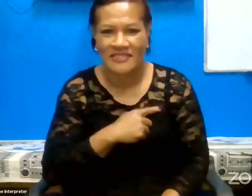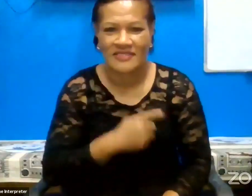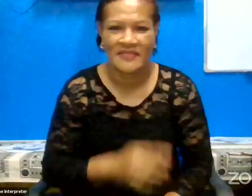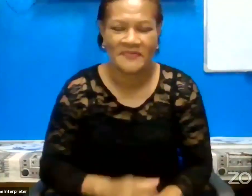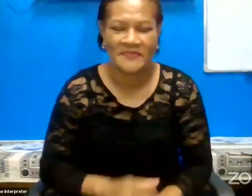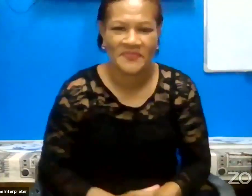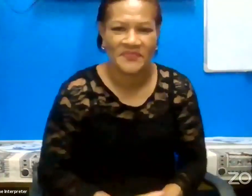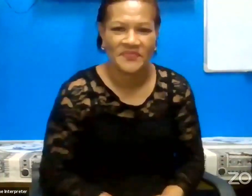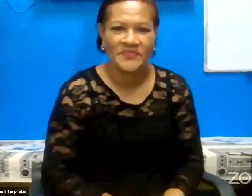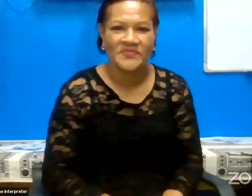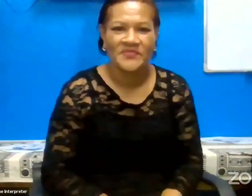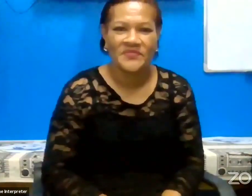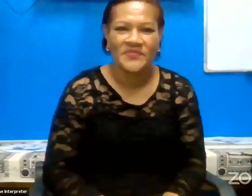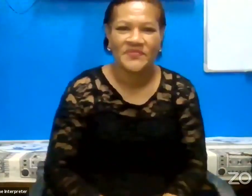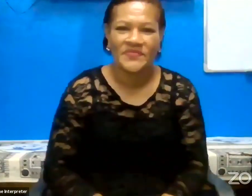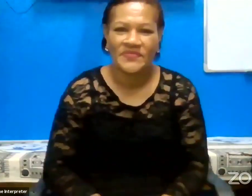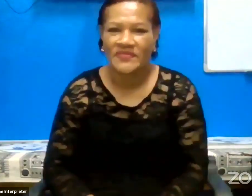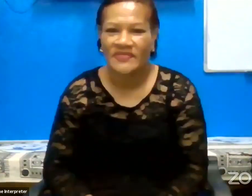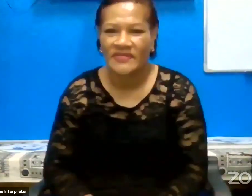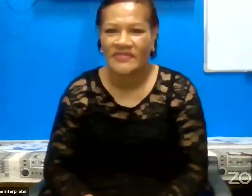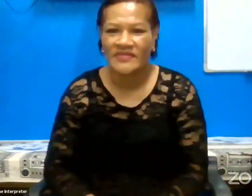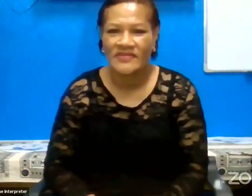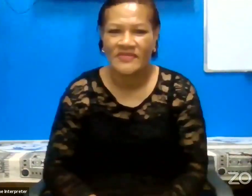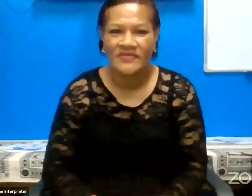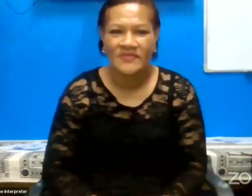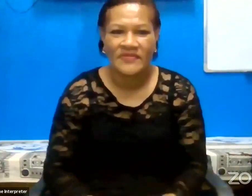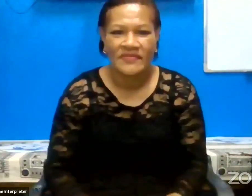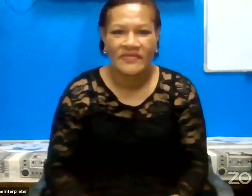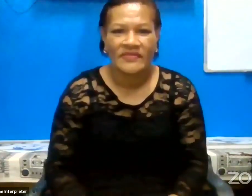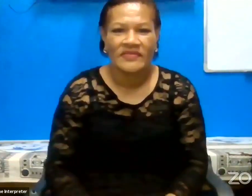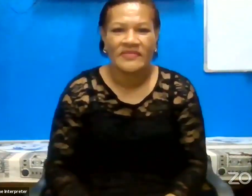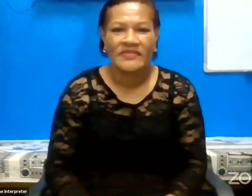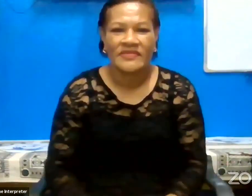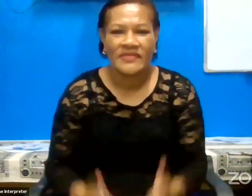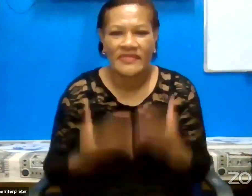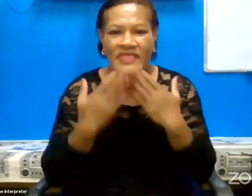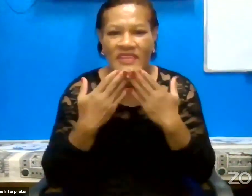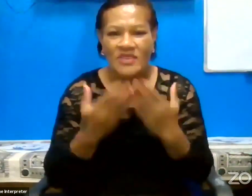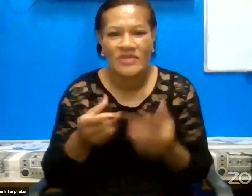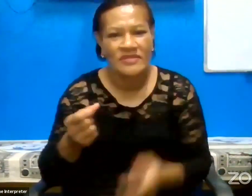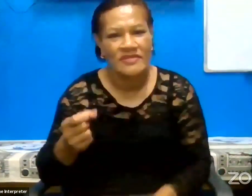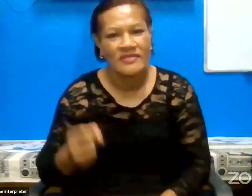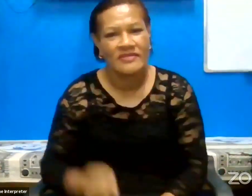we'll hope that we'll all try